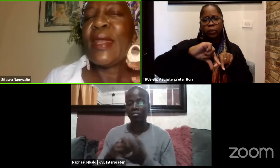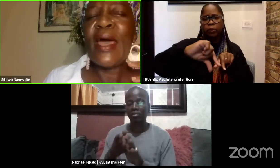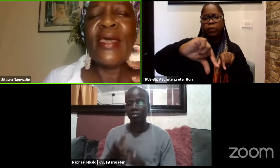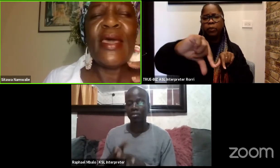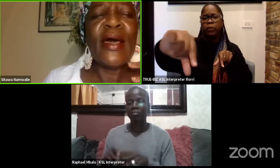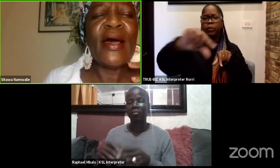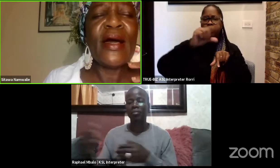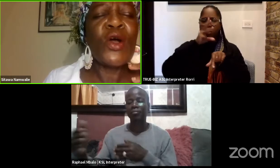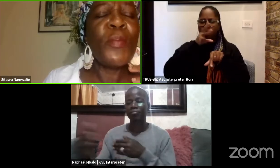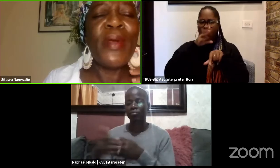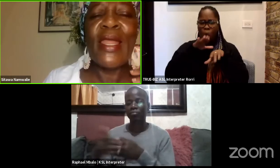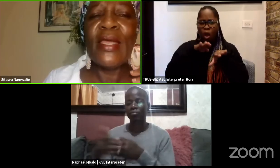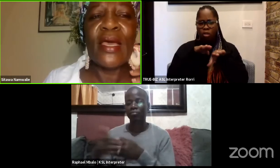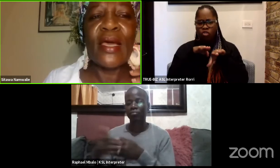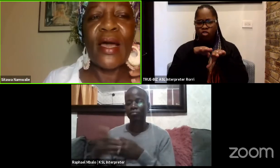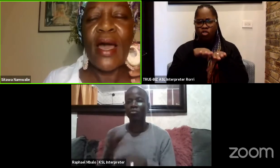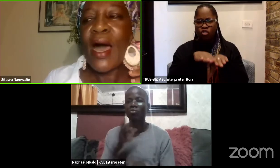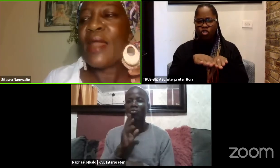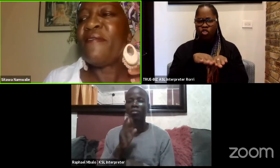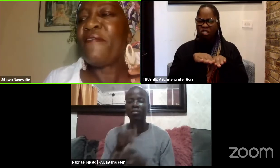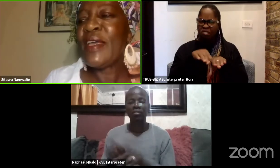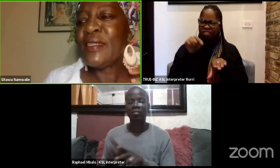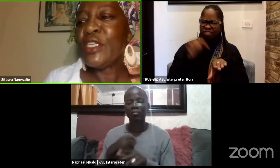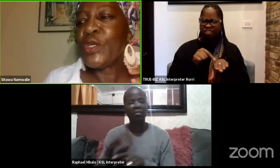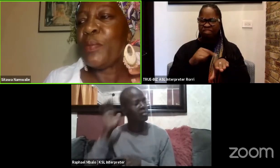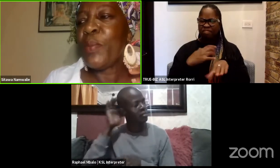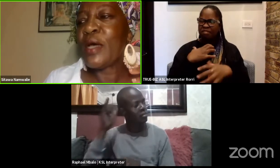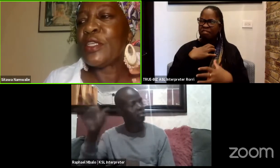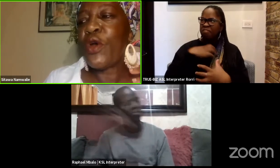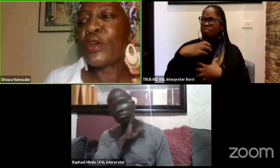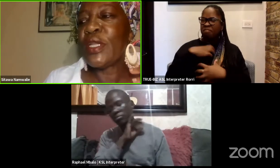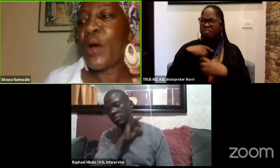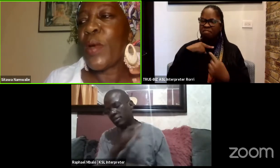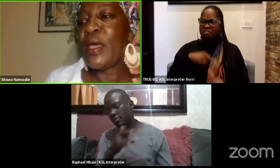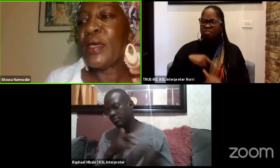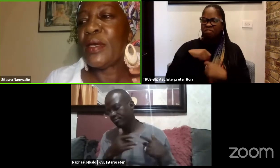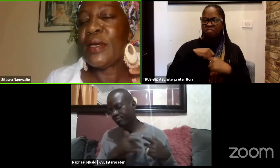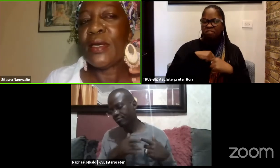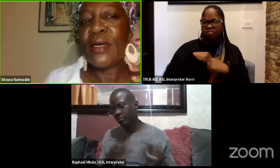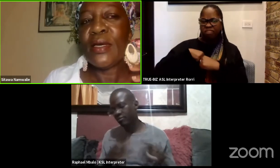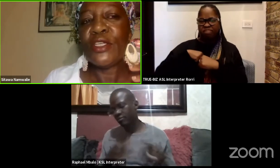and I hear her complaining. And fighting to get past the rocks in her way,